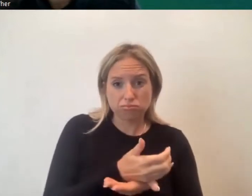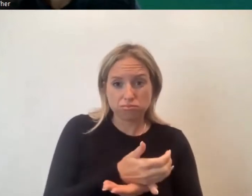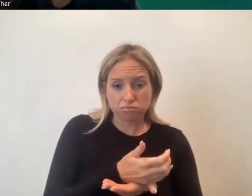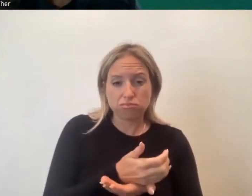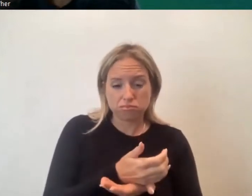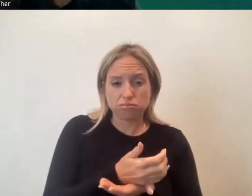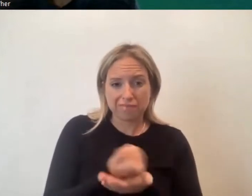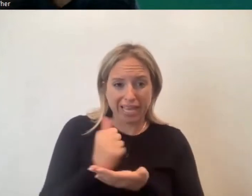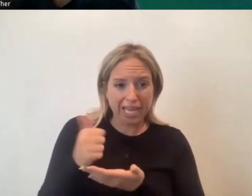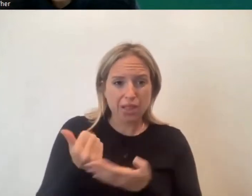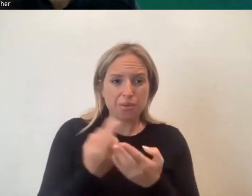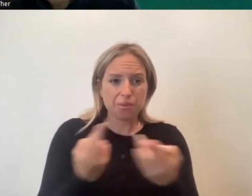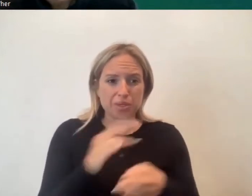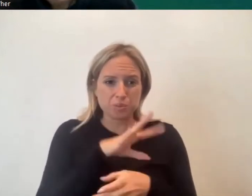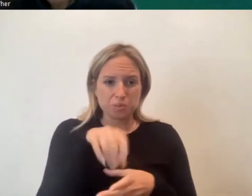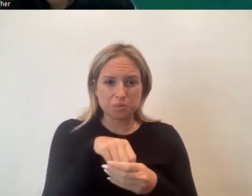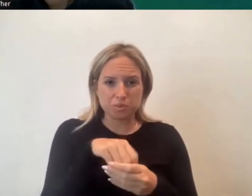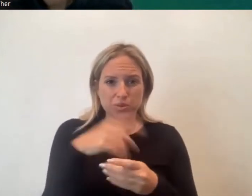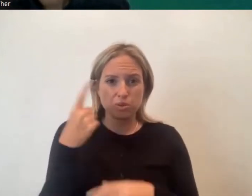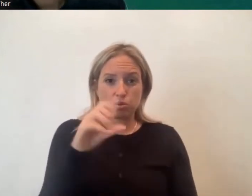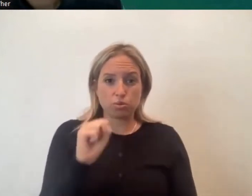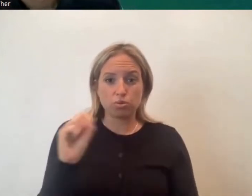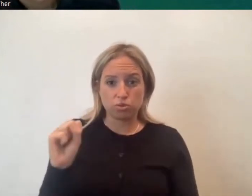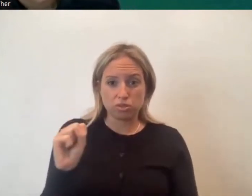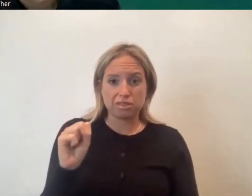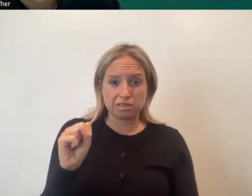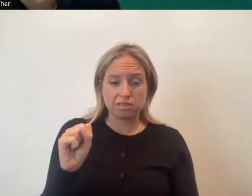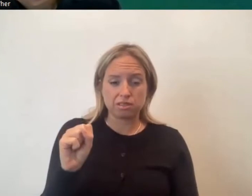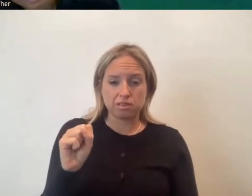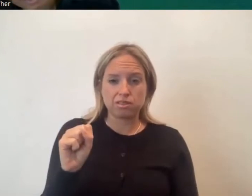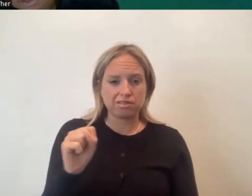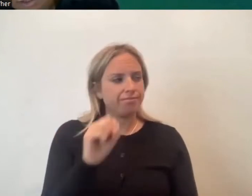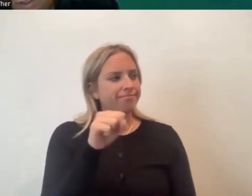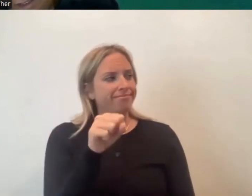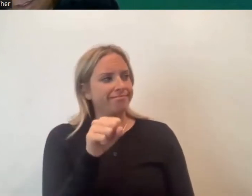other resources you may have to the Social Security Administration? Lanie: Yes, absolutely.